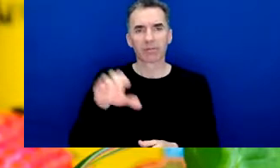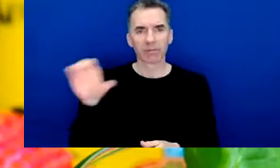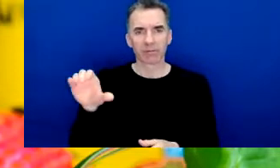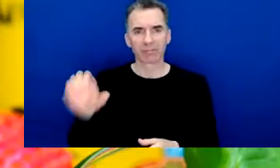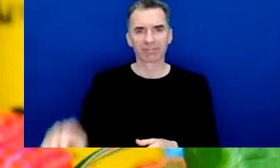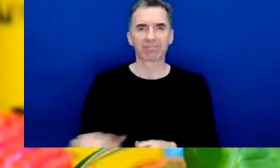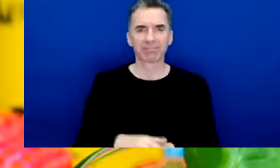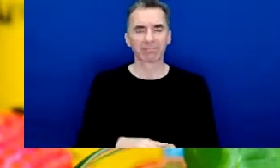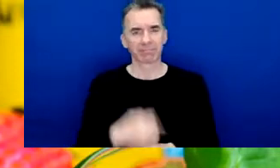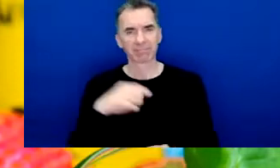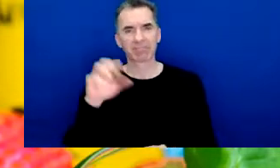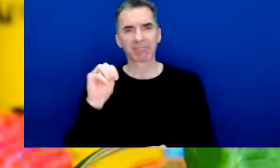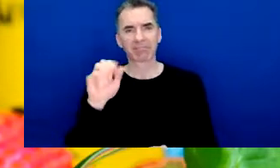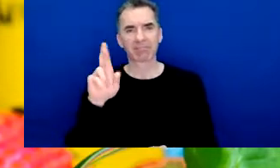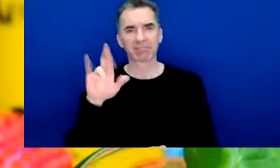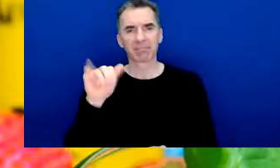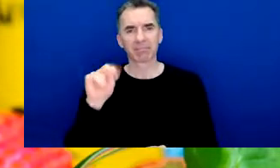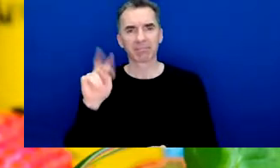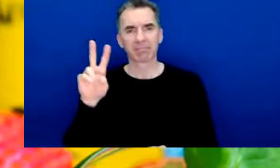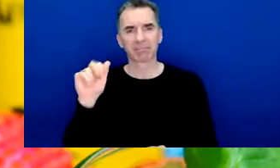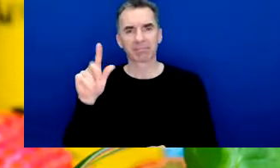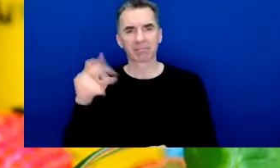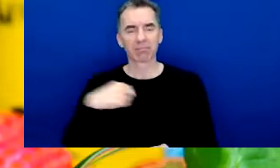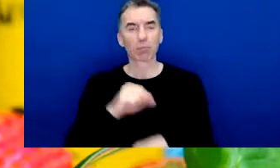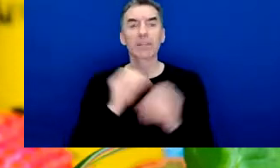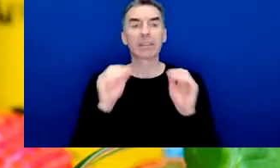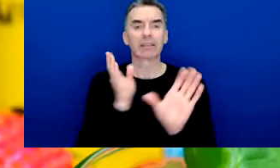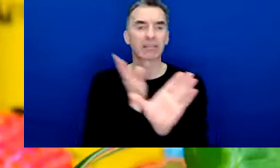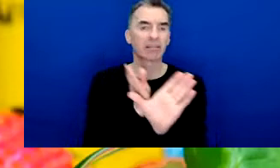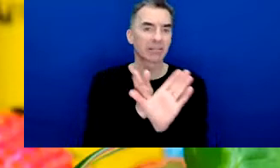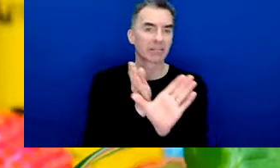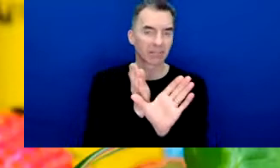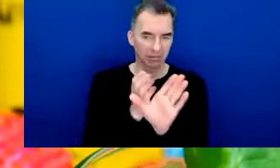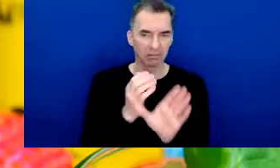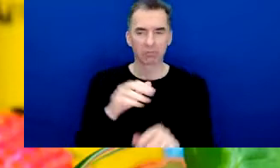And I am Mary Ann Valentino. I teach psychology and I facilitate the Ram Racial Equity Labs.